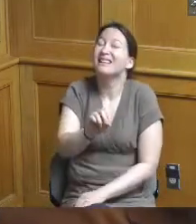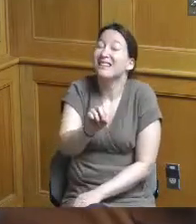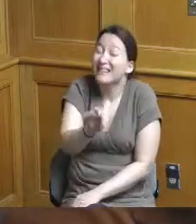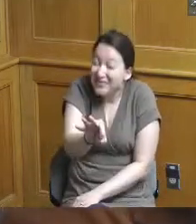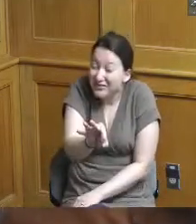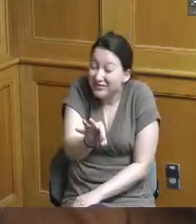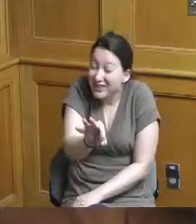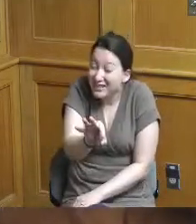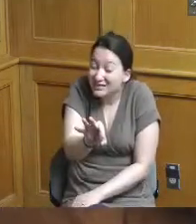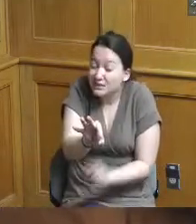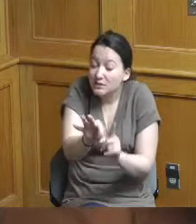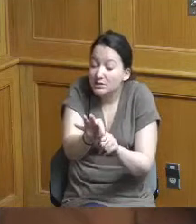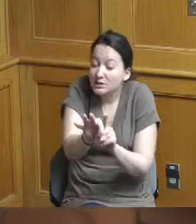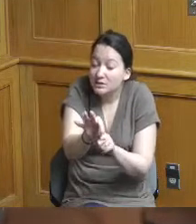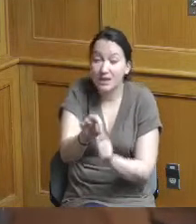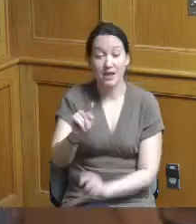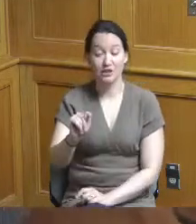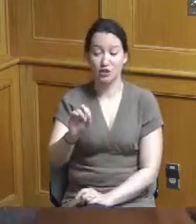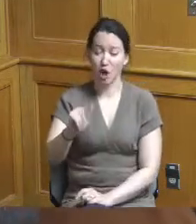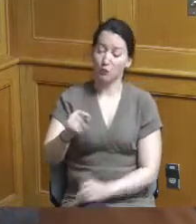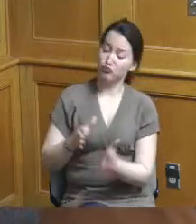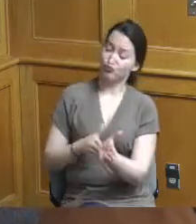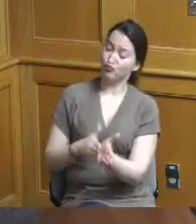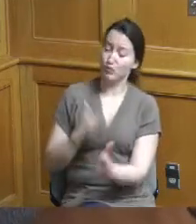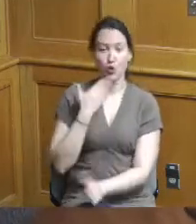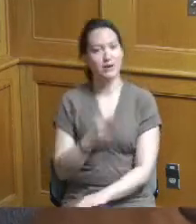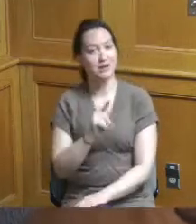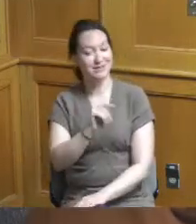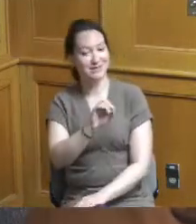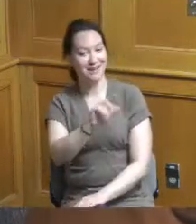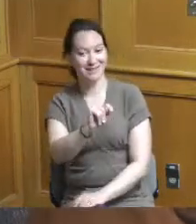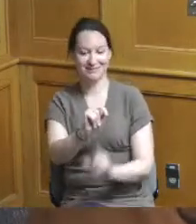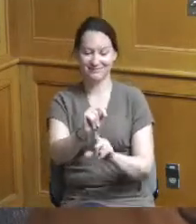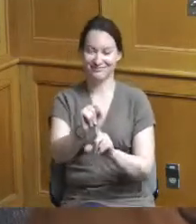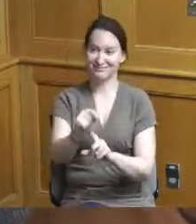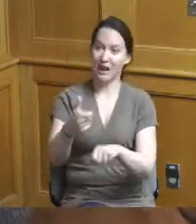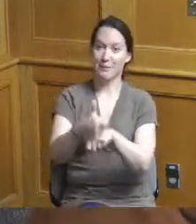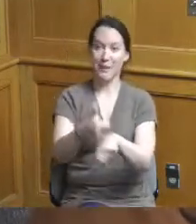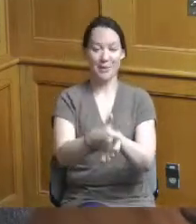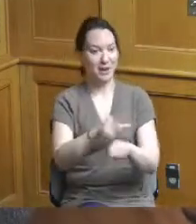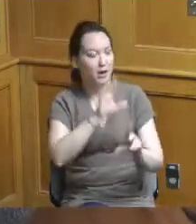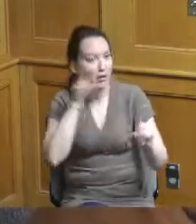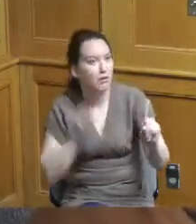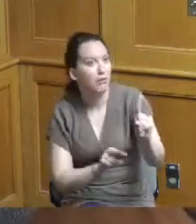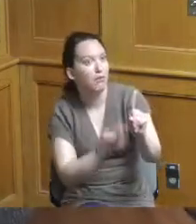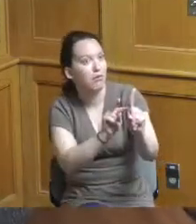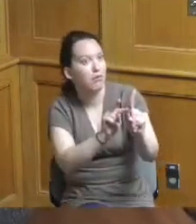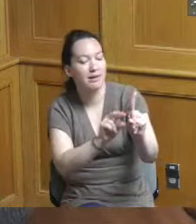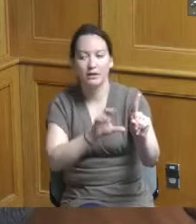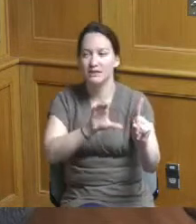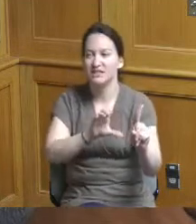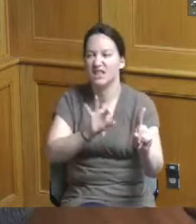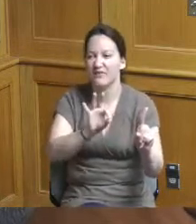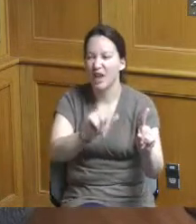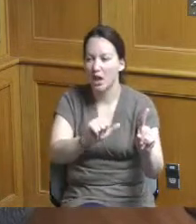the TOT do well now look at the TOT everything we don't put on the TOT aka the CFA we don't put